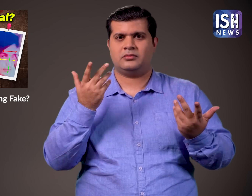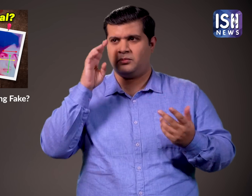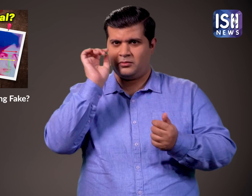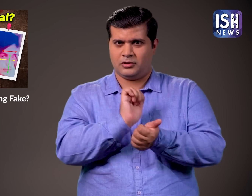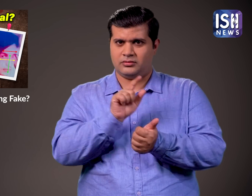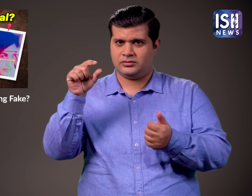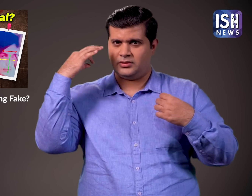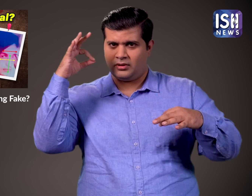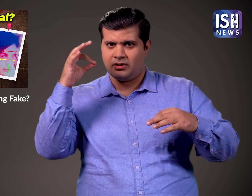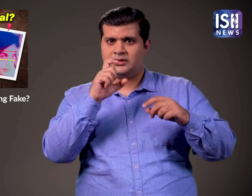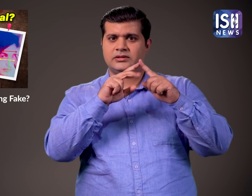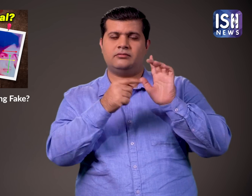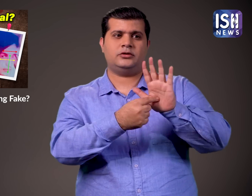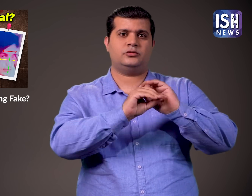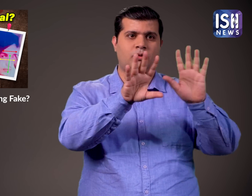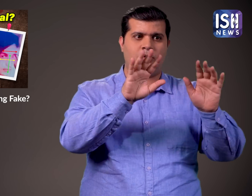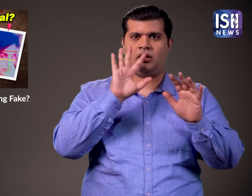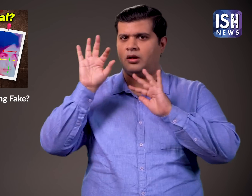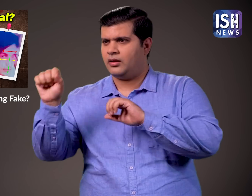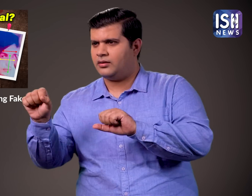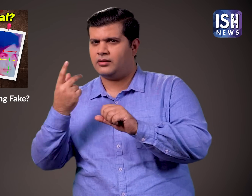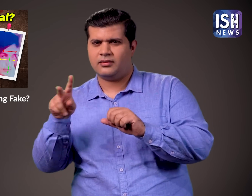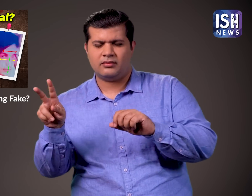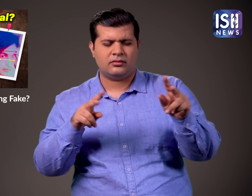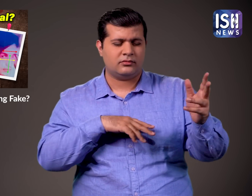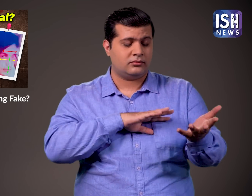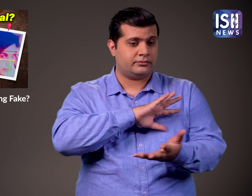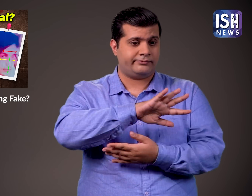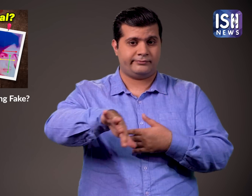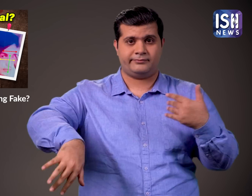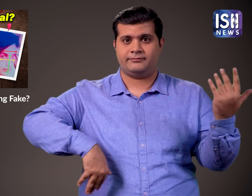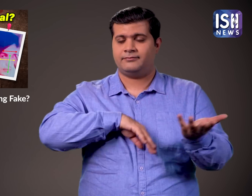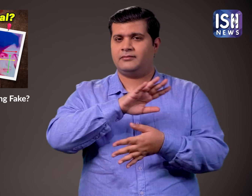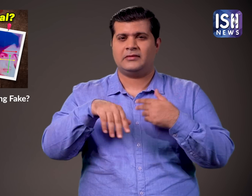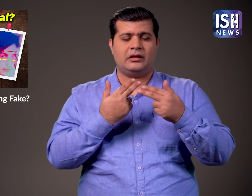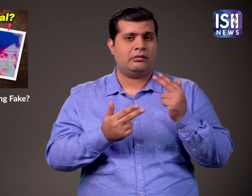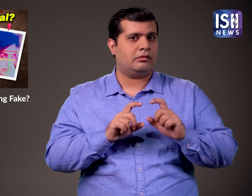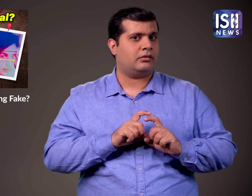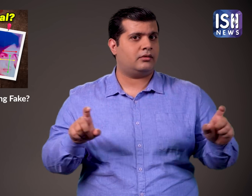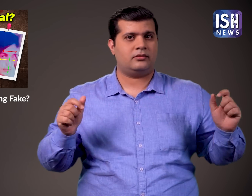Was the attack staged? Was the CCTV and arrest a cover-up? So many different versions.